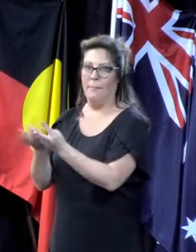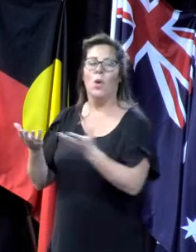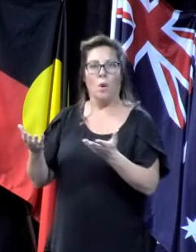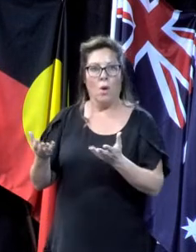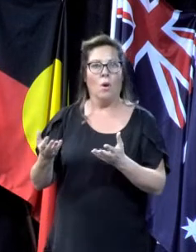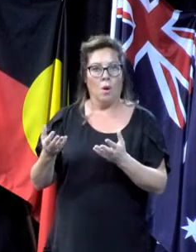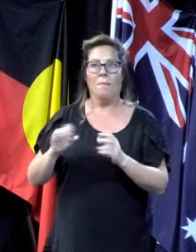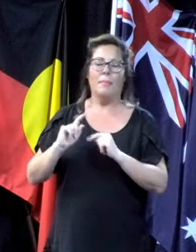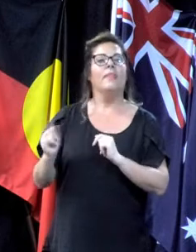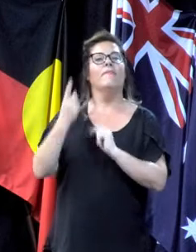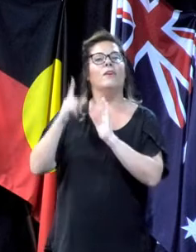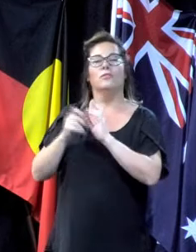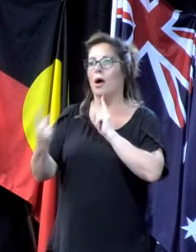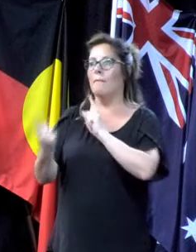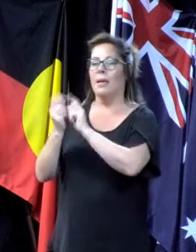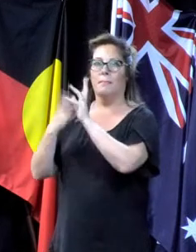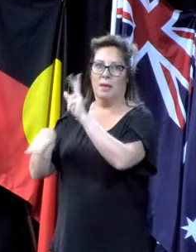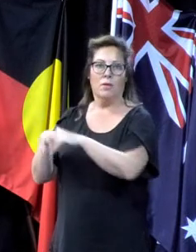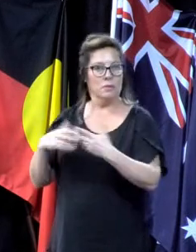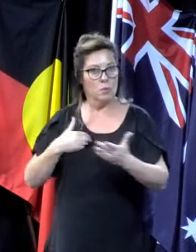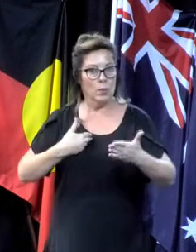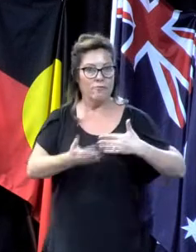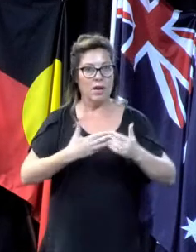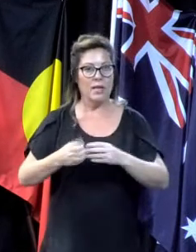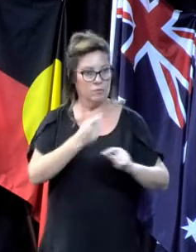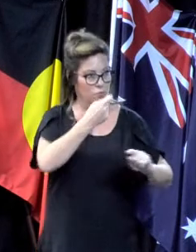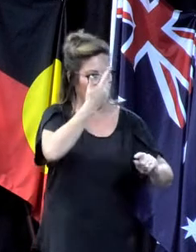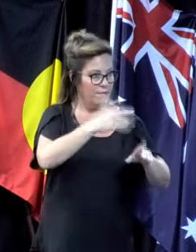off class to come and do that. Or we’re very lucky that our teachers are,